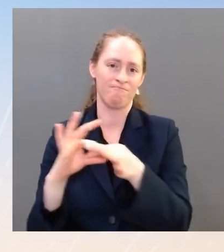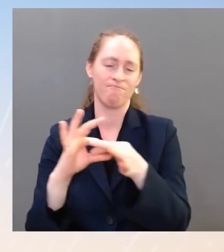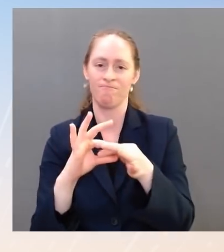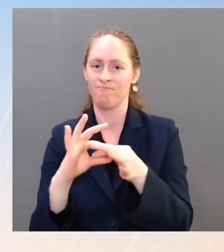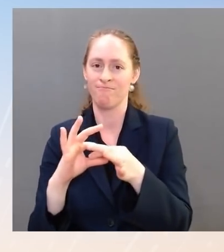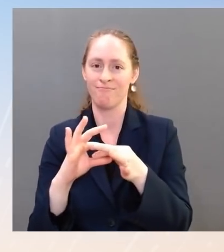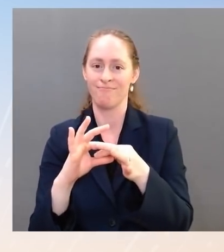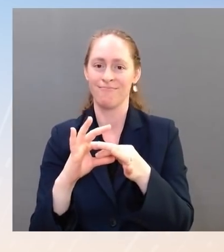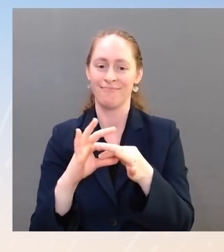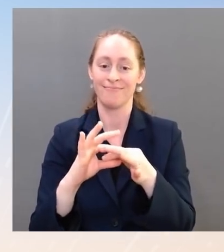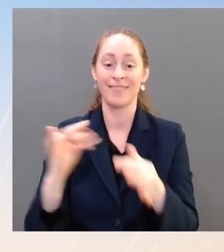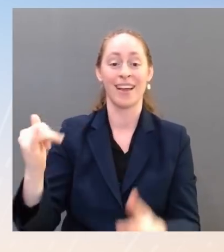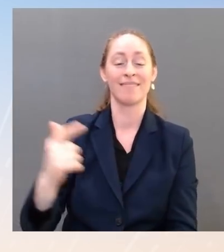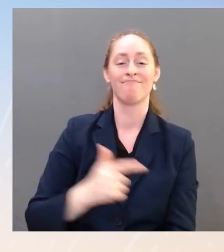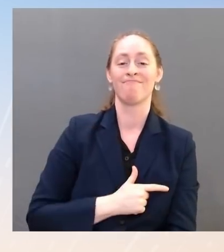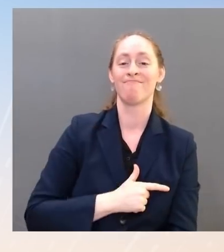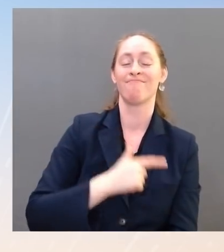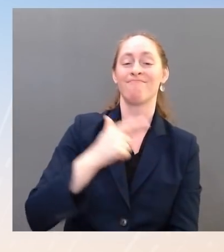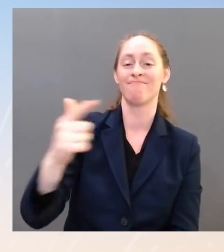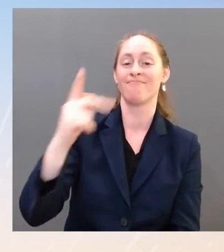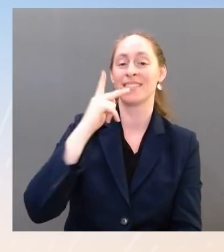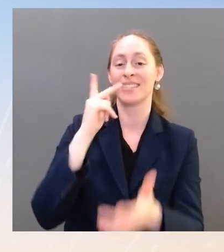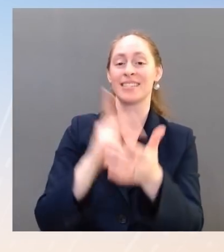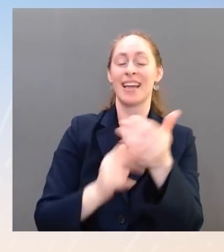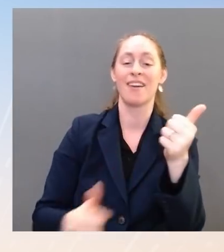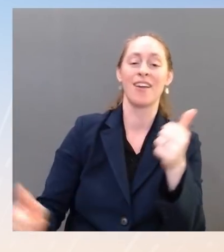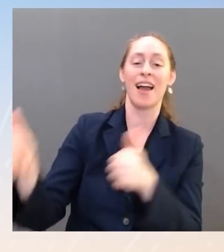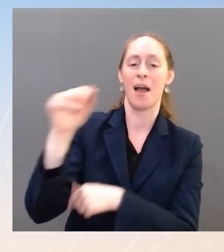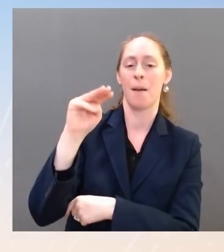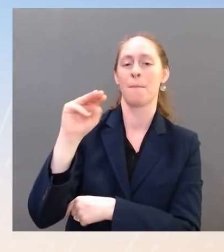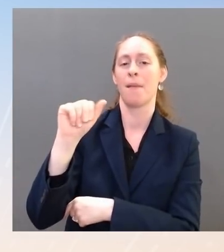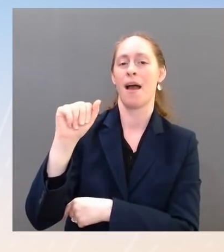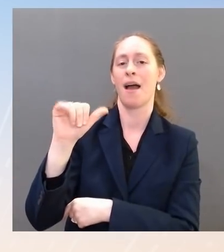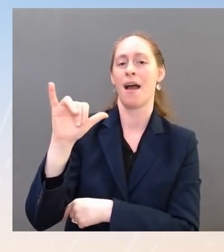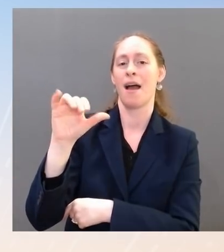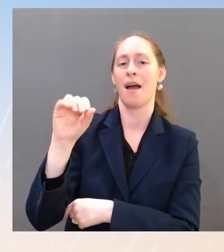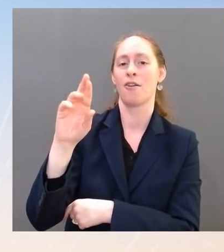Secretary Mayorkas: Thank you very much, Secretary Walsh. Let me. Good afternoon, everybody. Let me first thank Mitch Landrieu